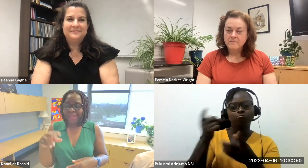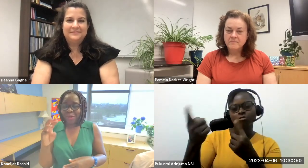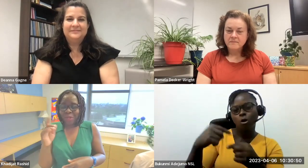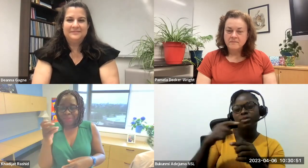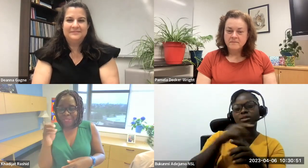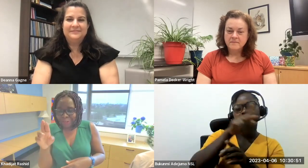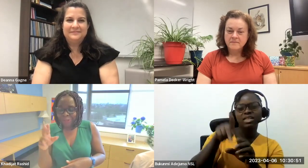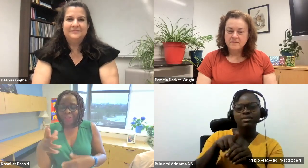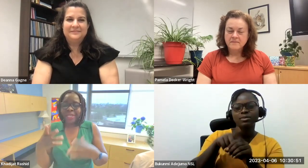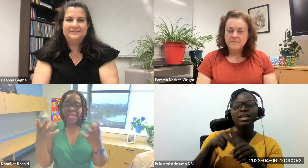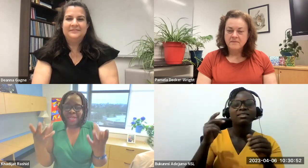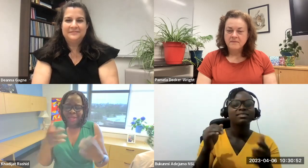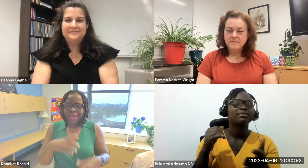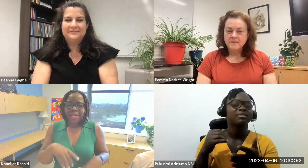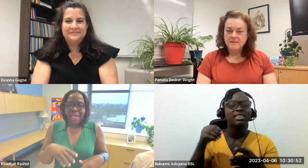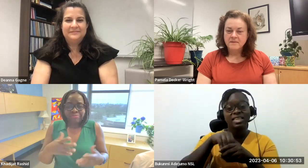in this event today in this Webinar.